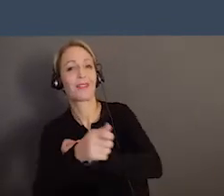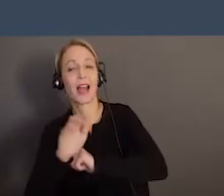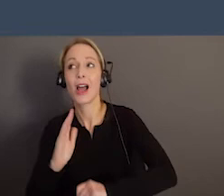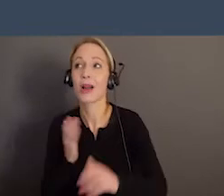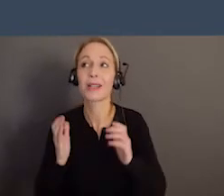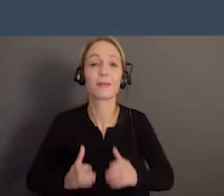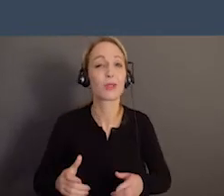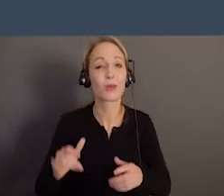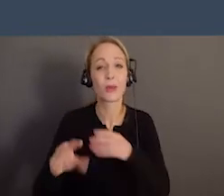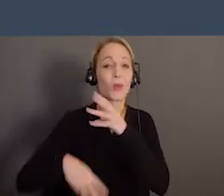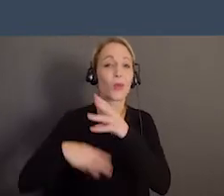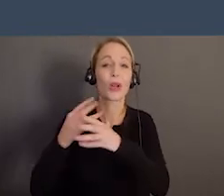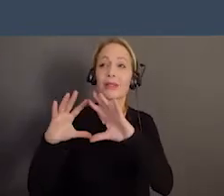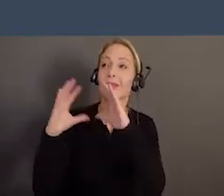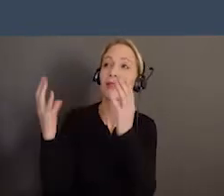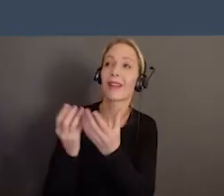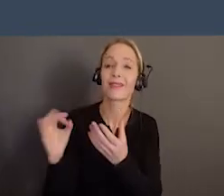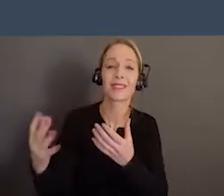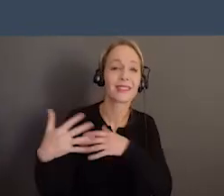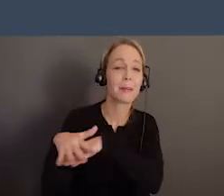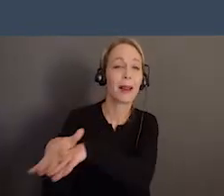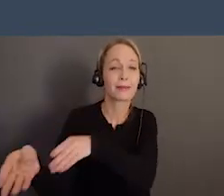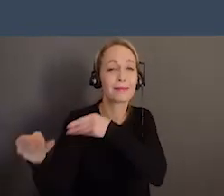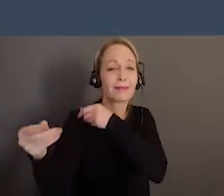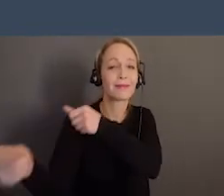AND OUR GOAL IS TO MAKE IT EASIER FOR YOU TO BUILD THEM.